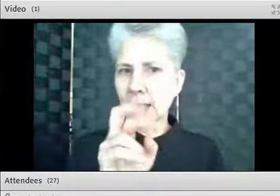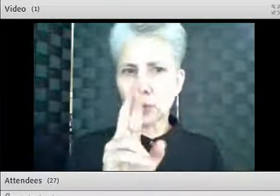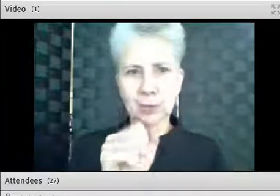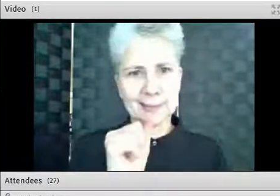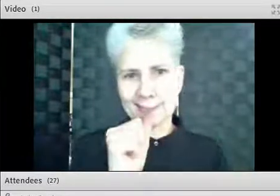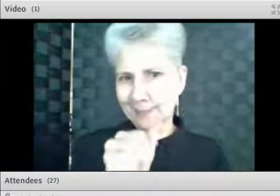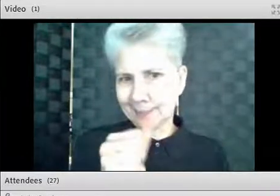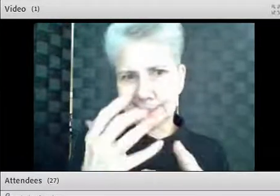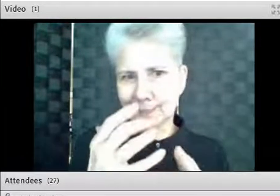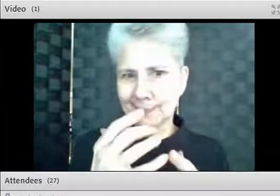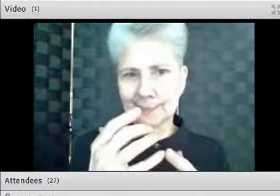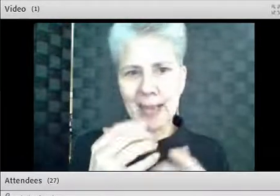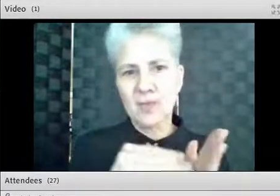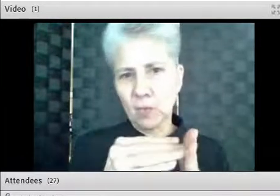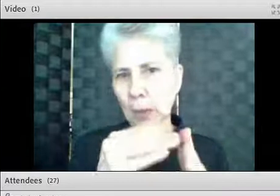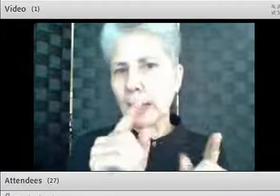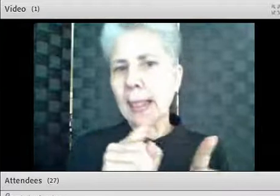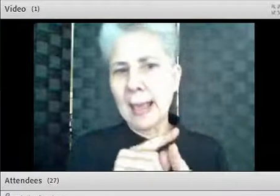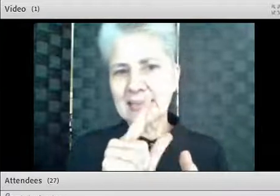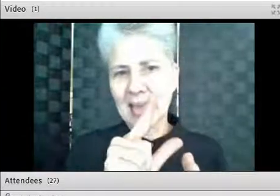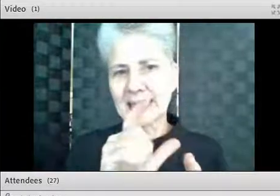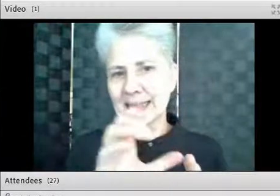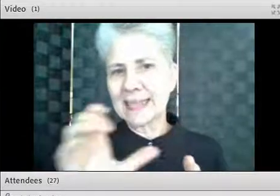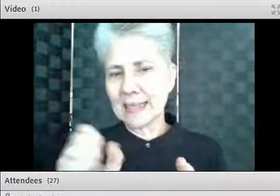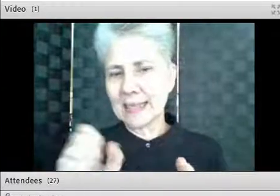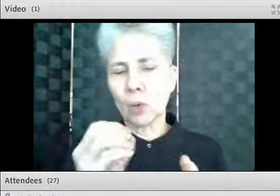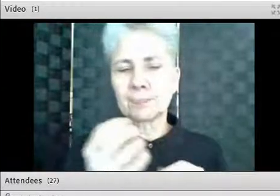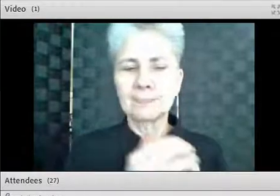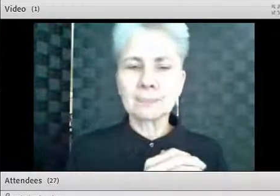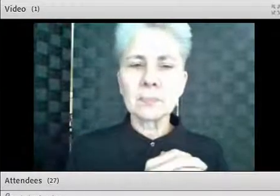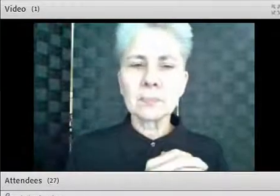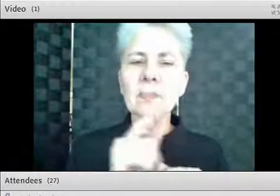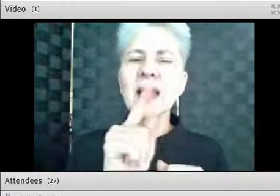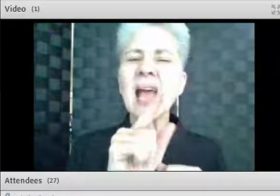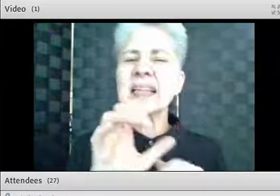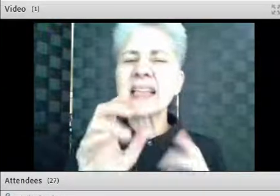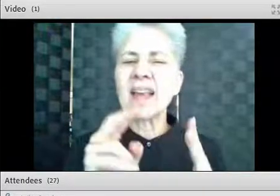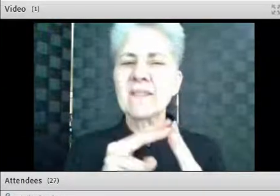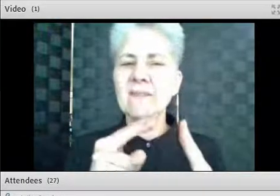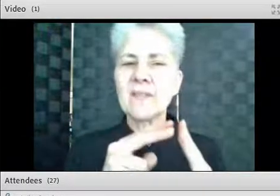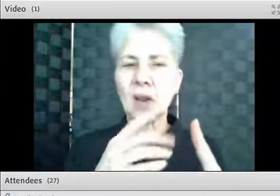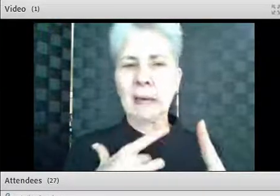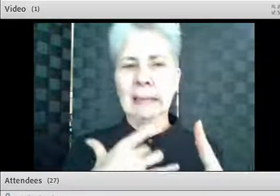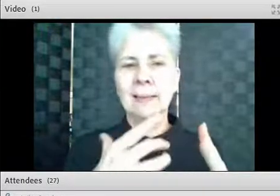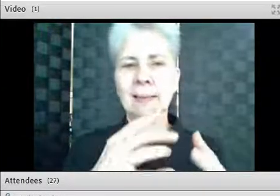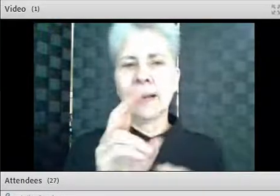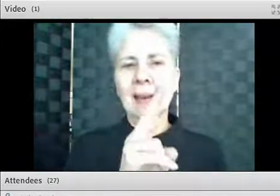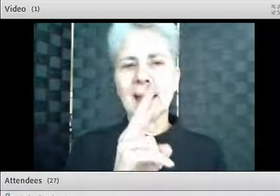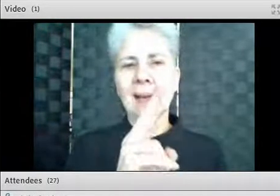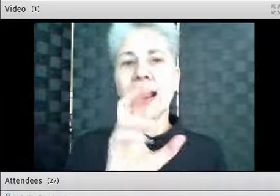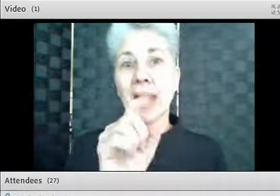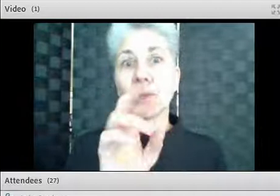as frequently as LCC, so LCC is very Cutter happy, a lot of Cutters. Okay.